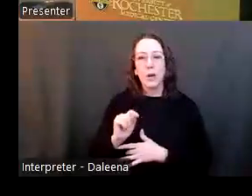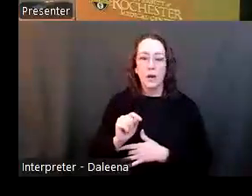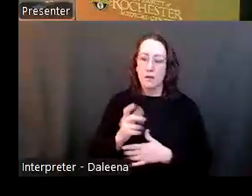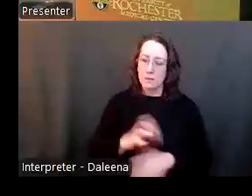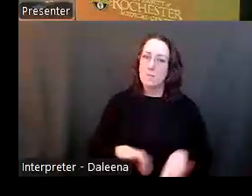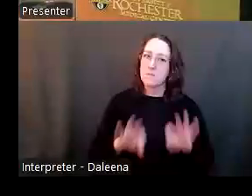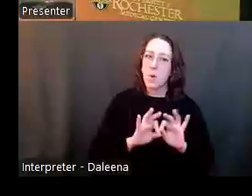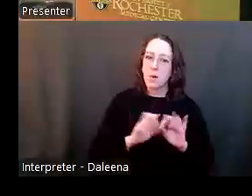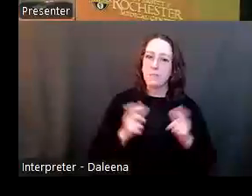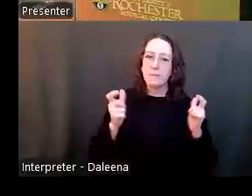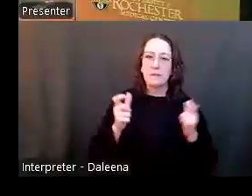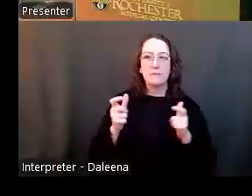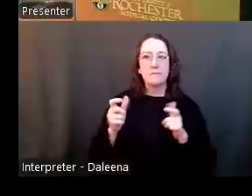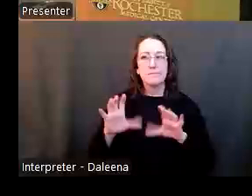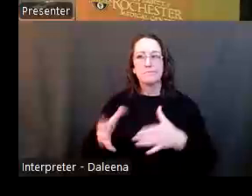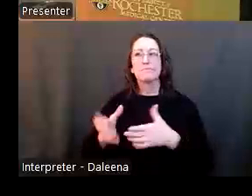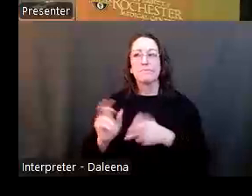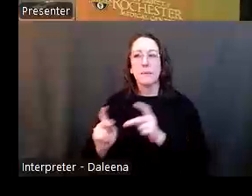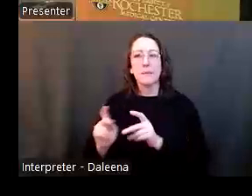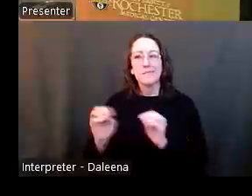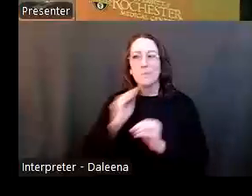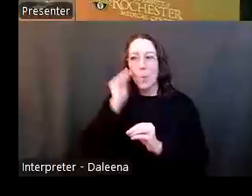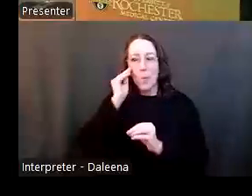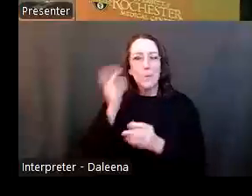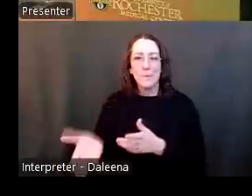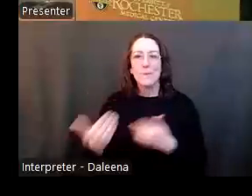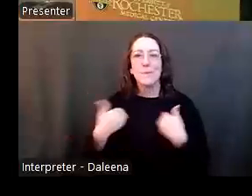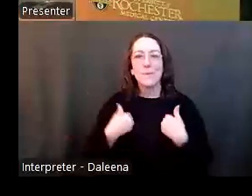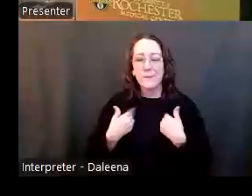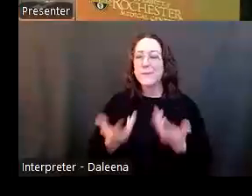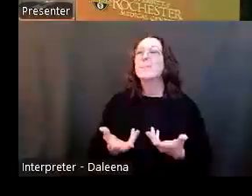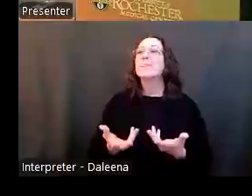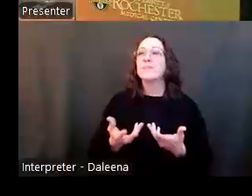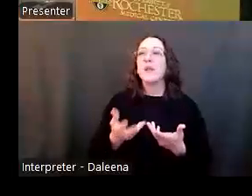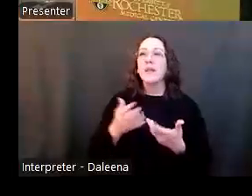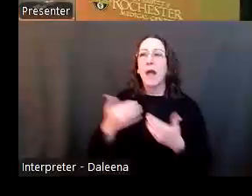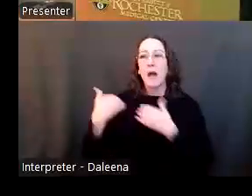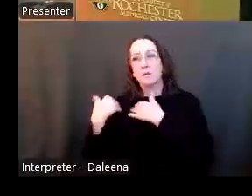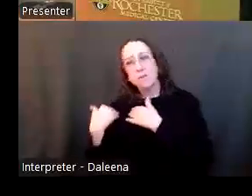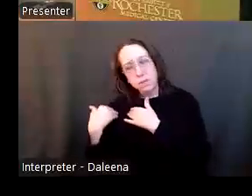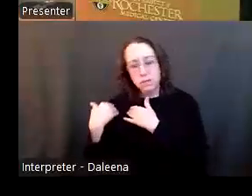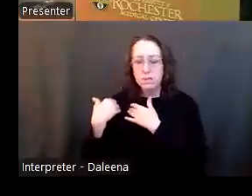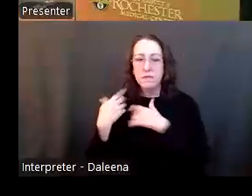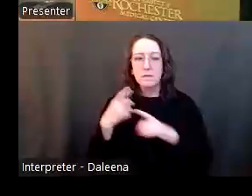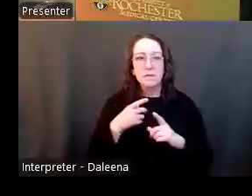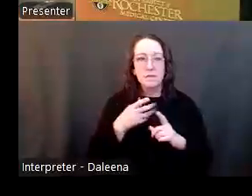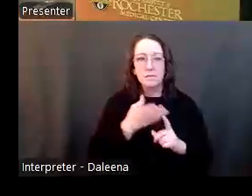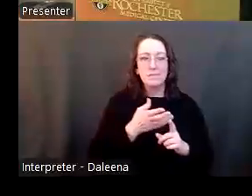homeless population um so again just taking that load off of the bedside nurse um having somebody